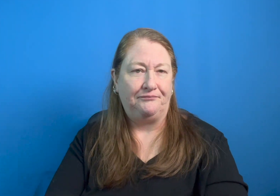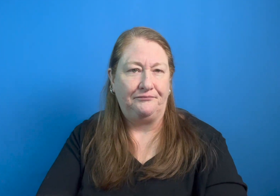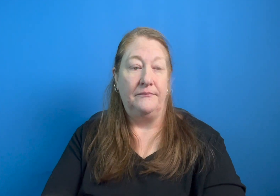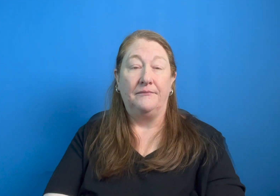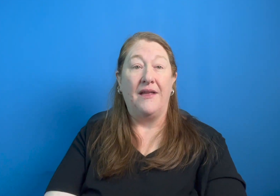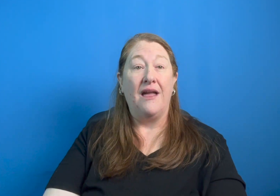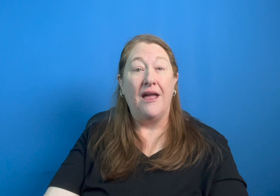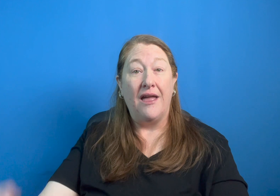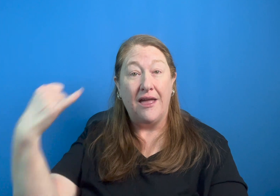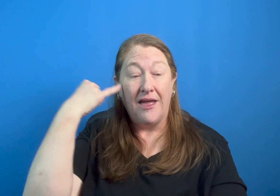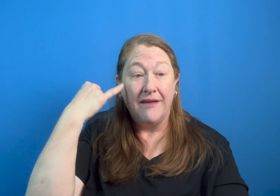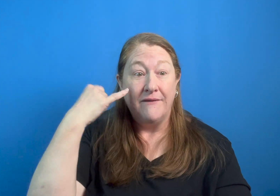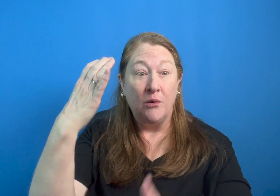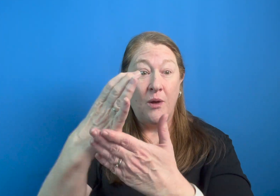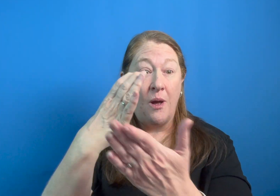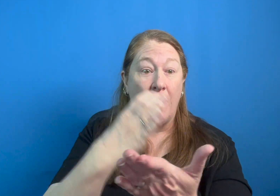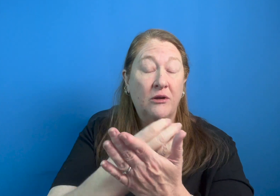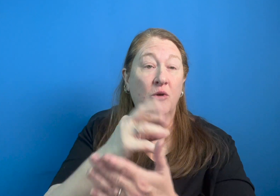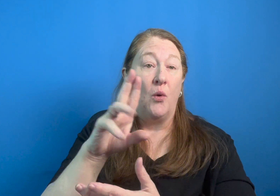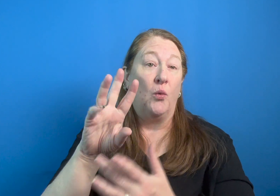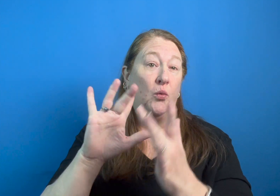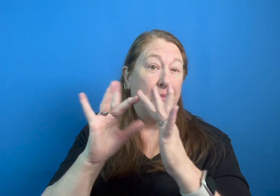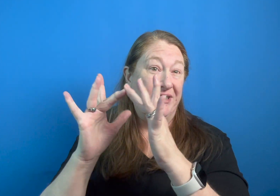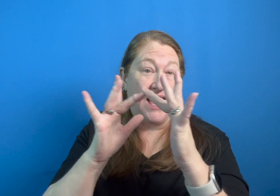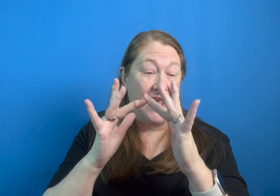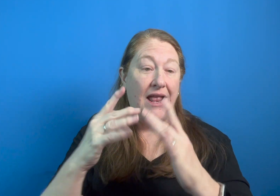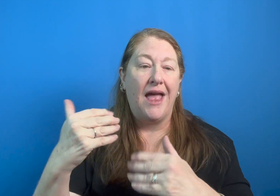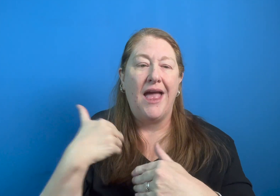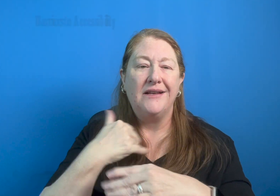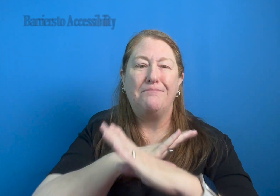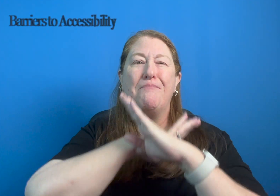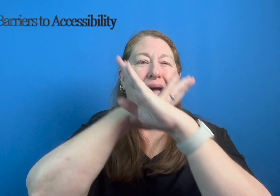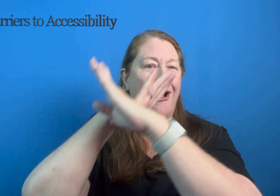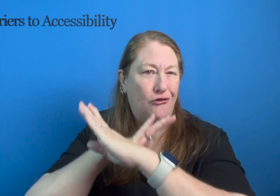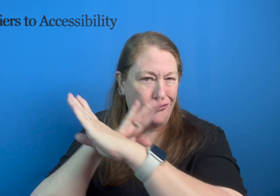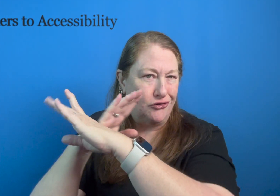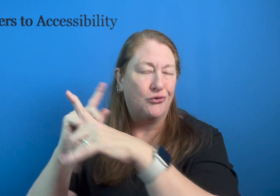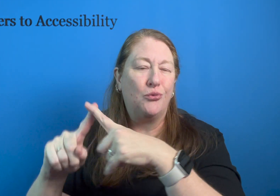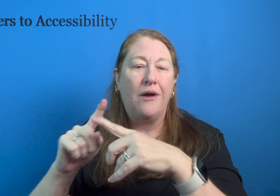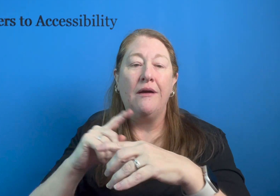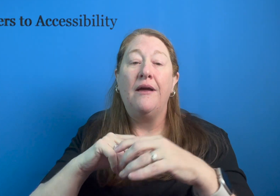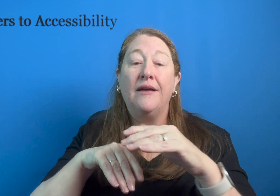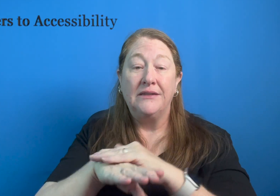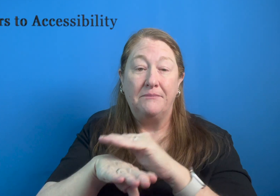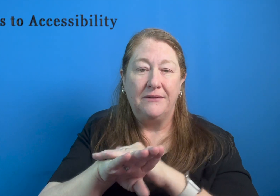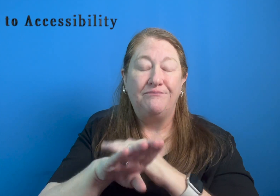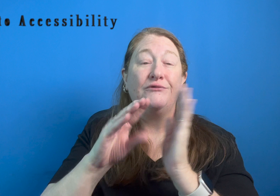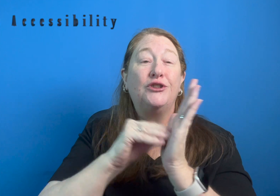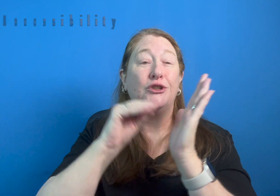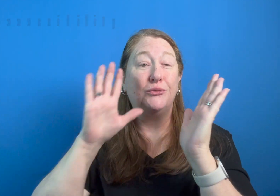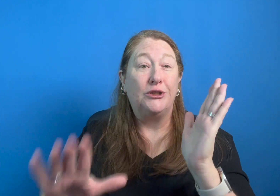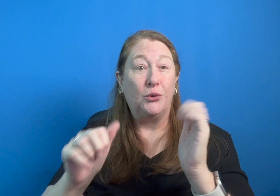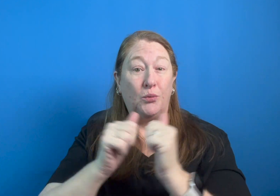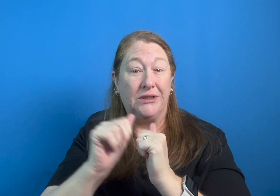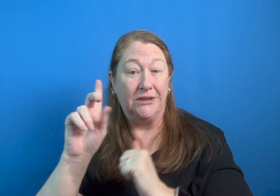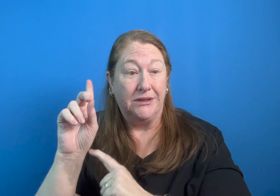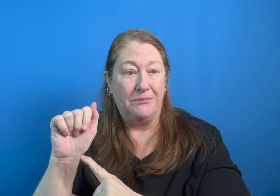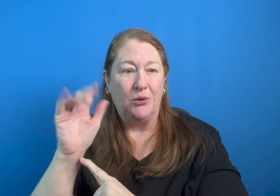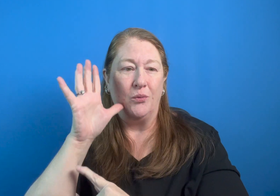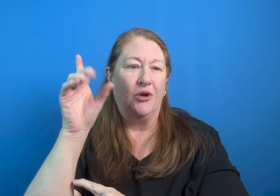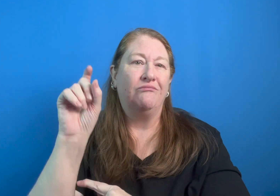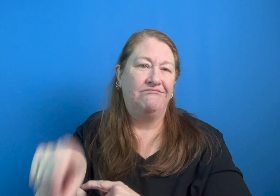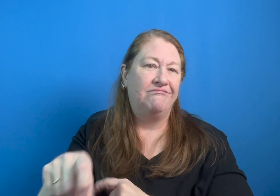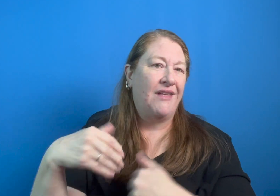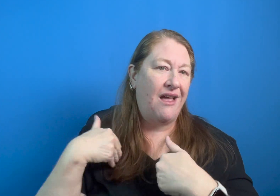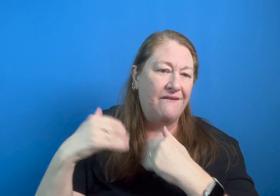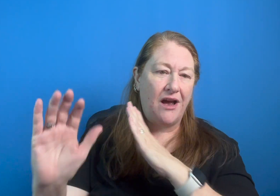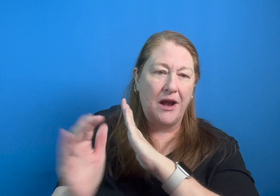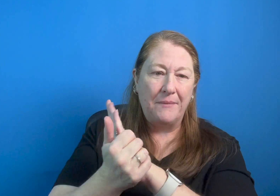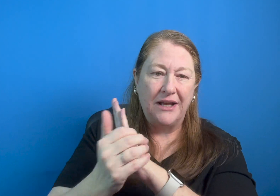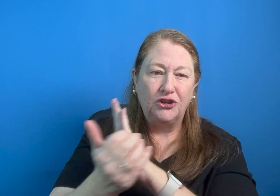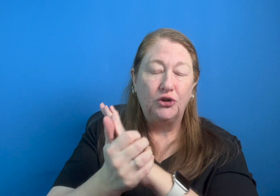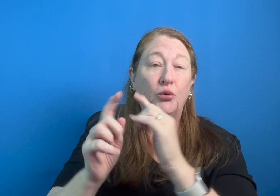If a course or website has barriers to accessibility learners with disabilities will require accommodations